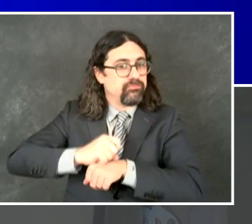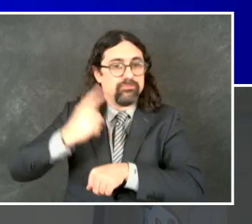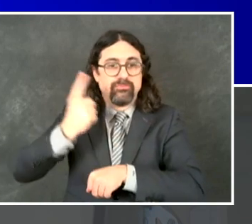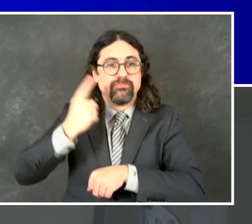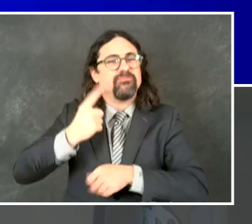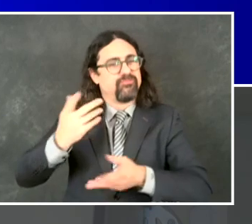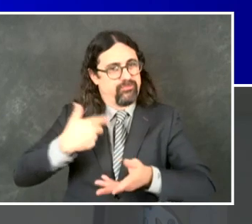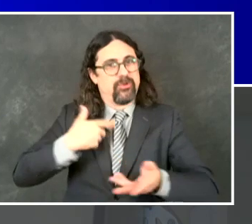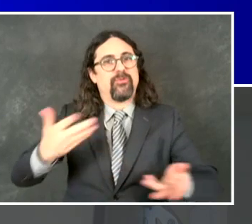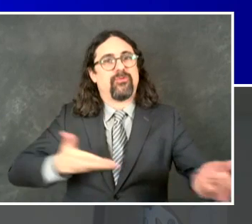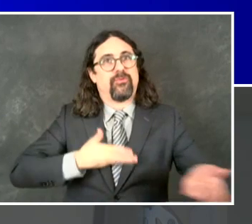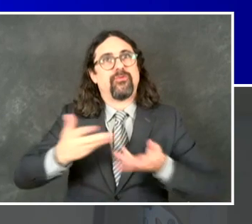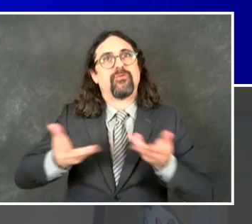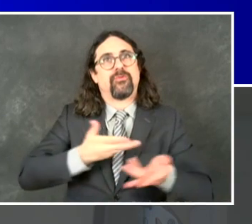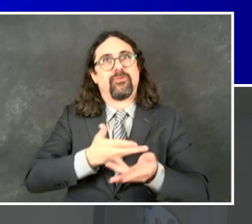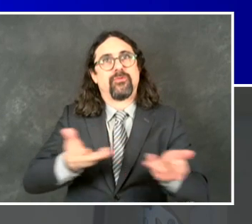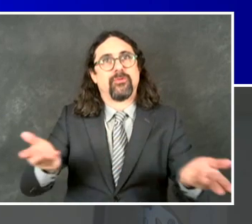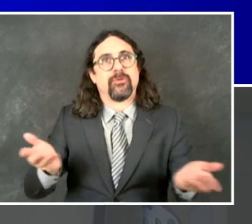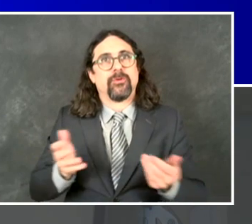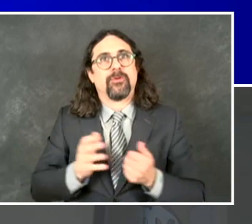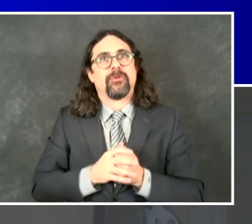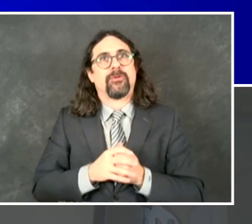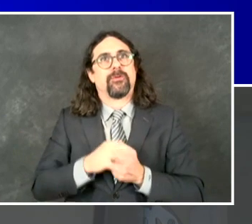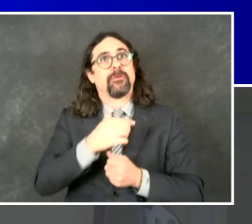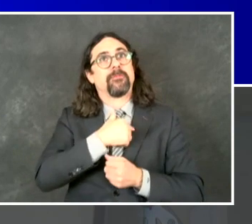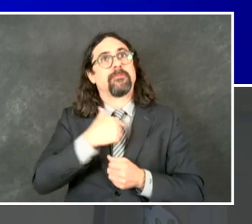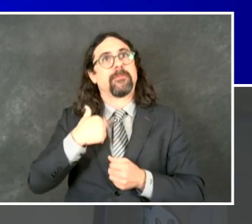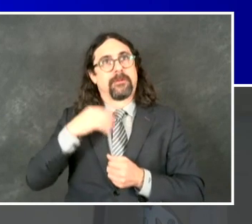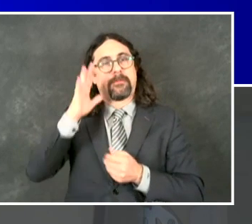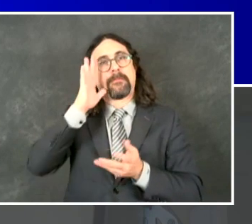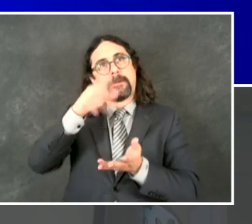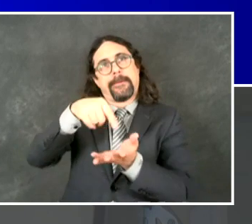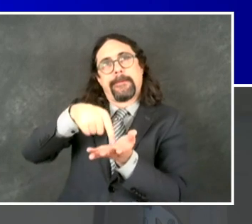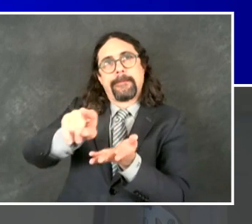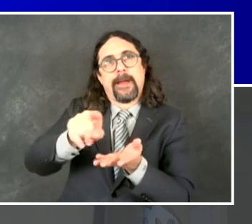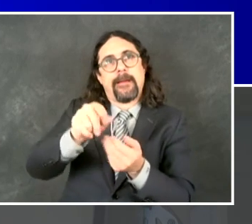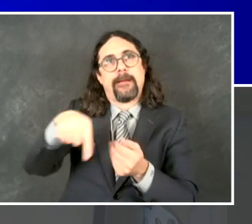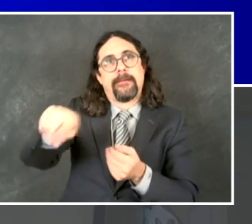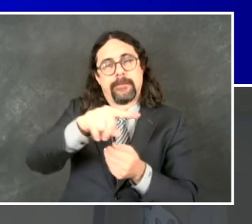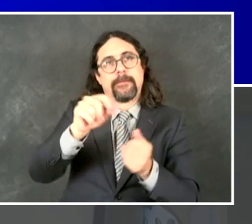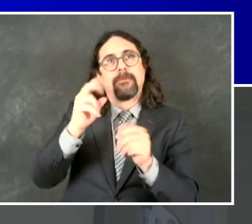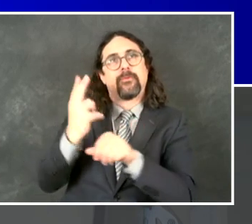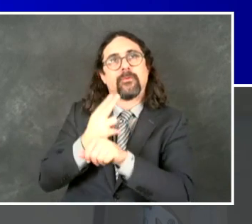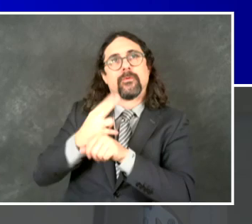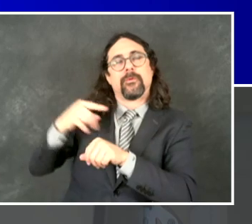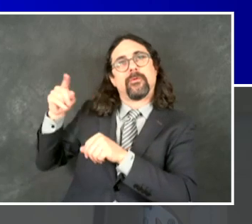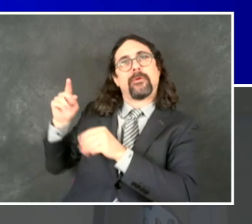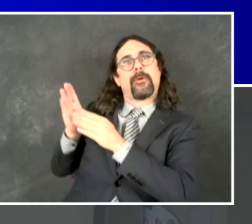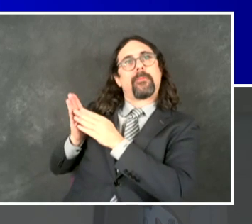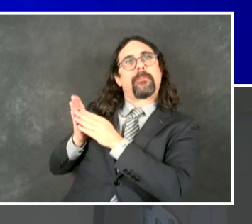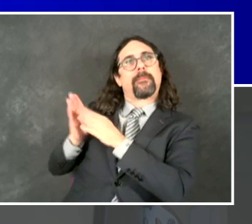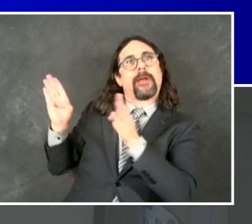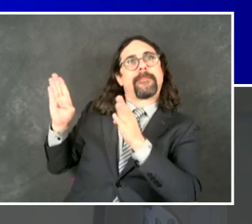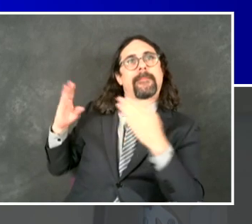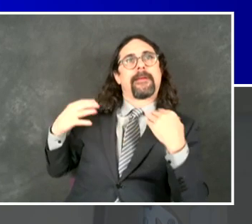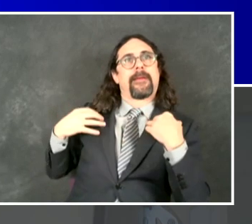THE PEOPLE WHO SUPPORT YOU AND HAV DEONATED TO THE FUN DSF OR PUBLIC HEALTH. YOU'RE GOING TO SEE THAT SUPPORT COME ALIVE IN A